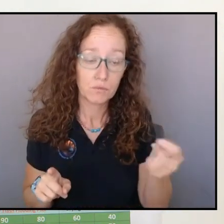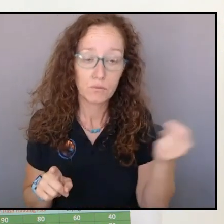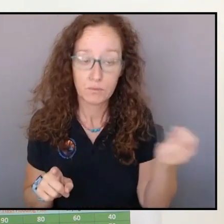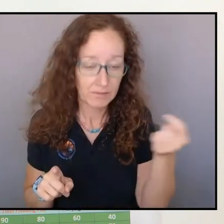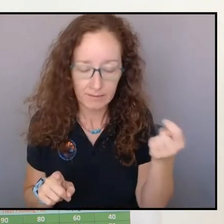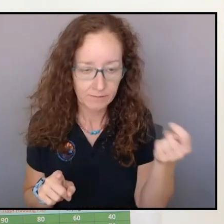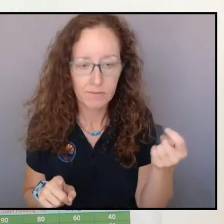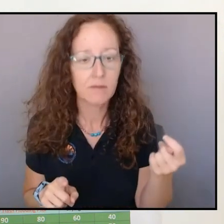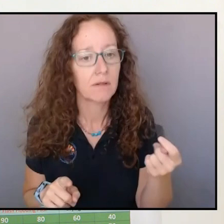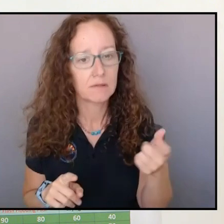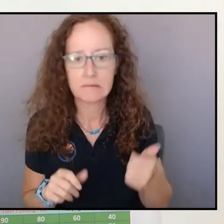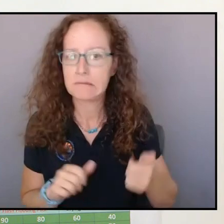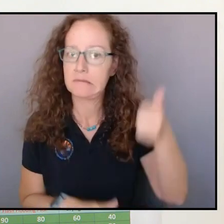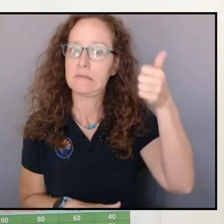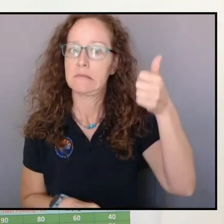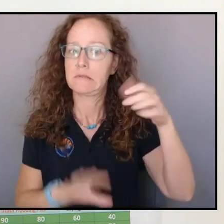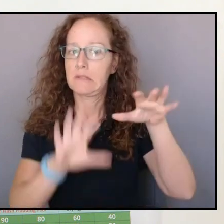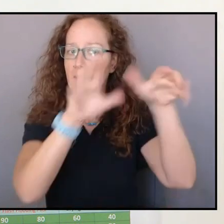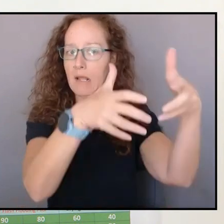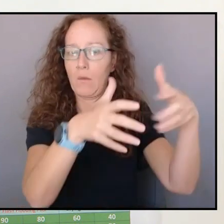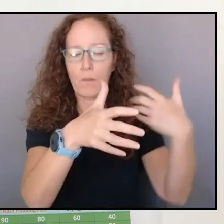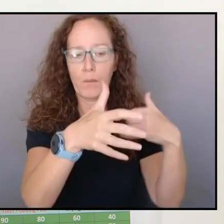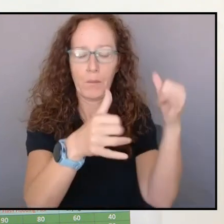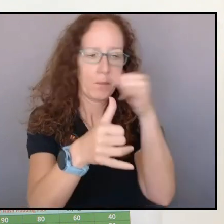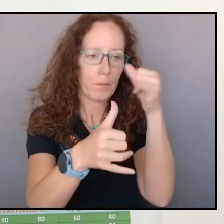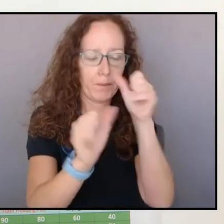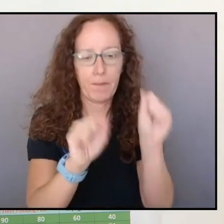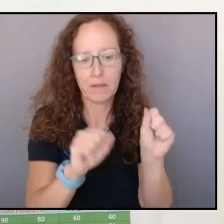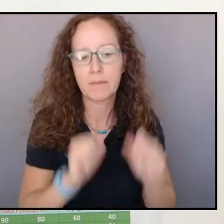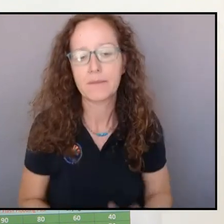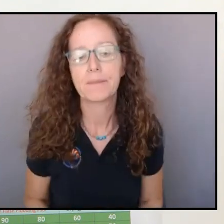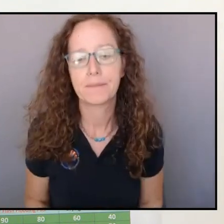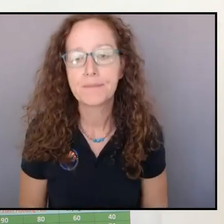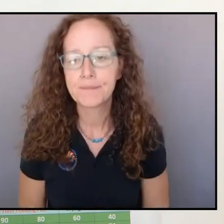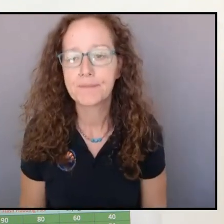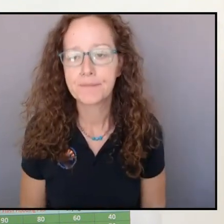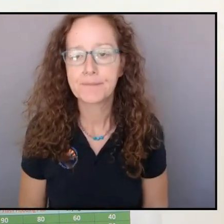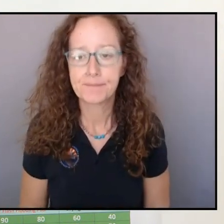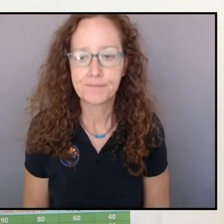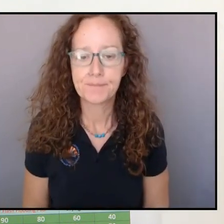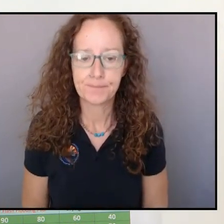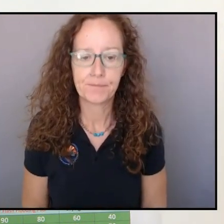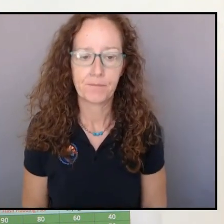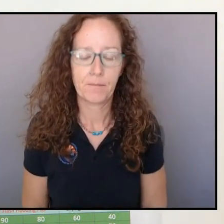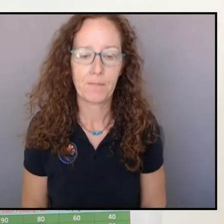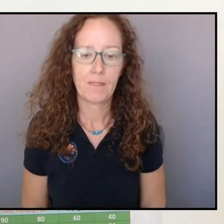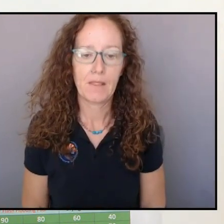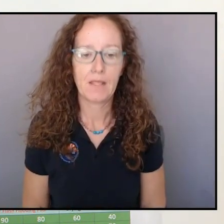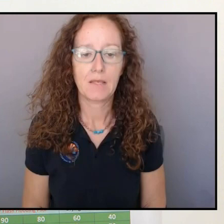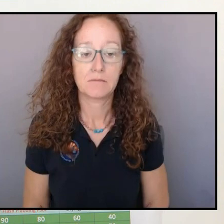thunderstorms develop. Next slide. So just our precipitation forecast